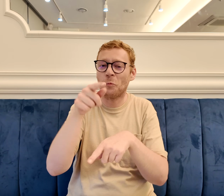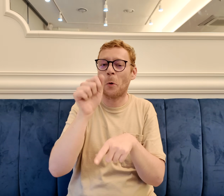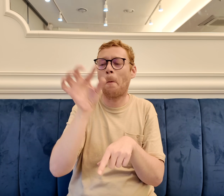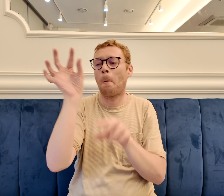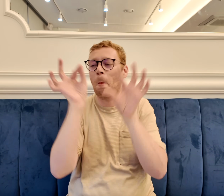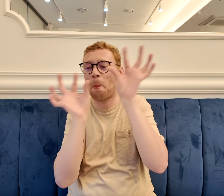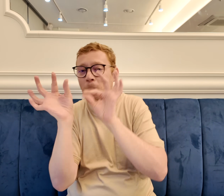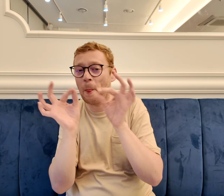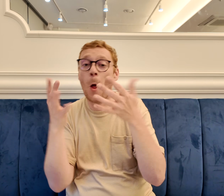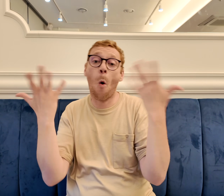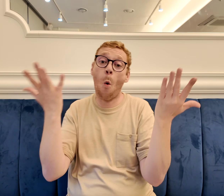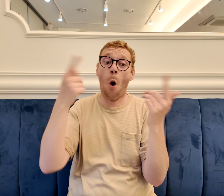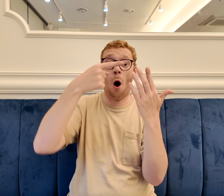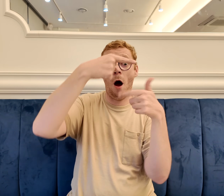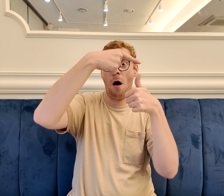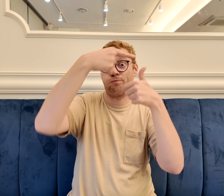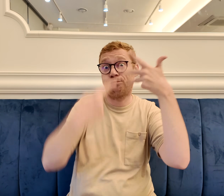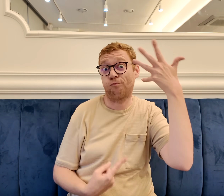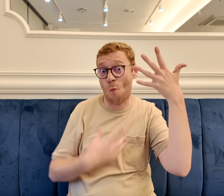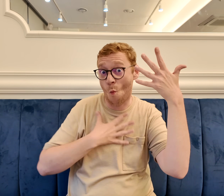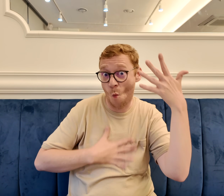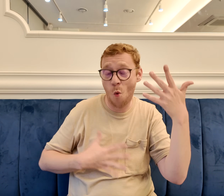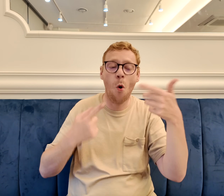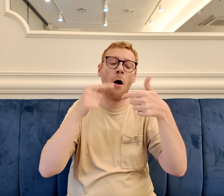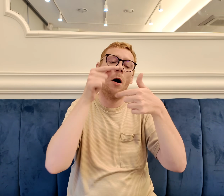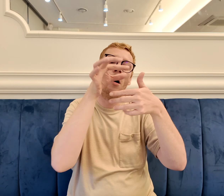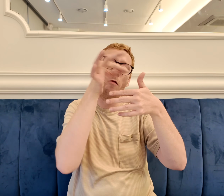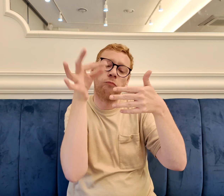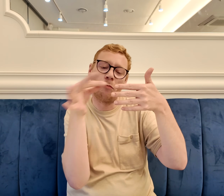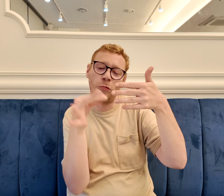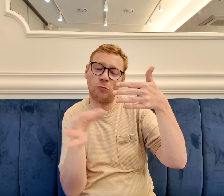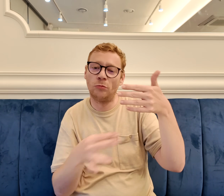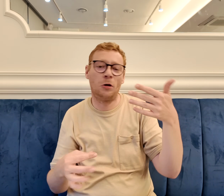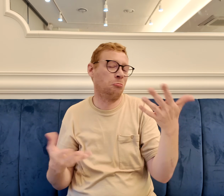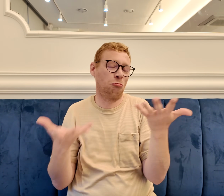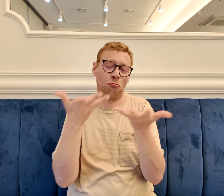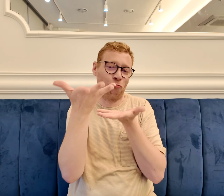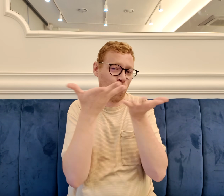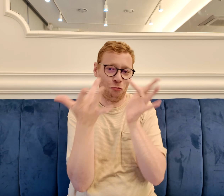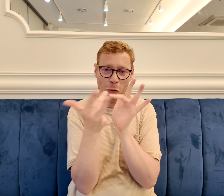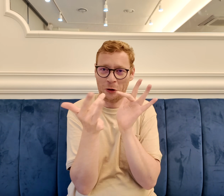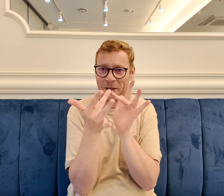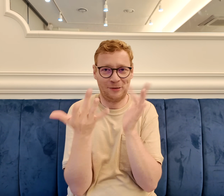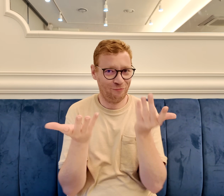I can tell you everything, or you can just choose some.